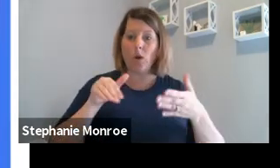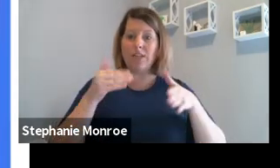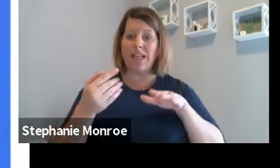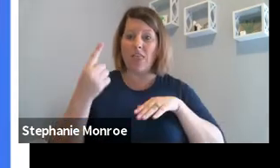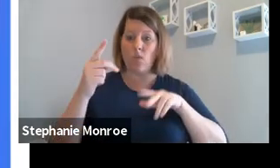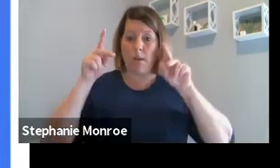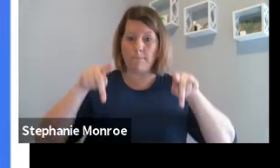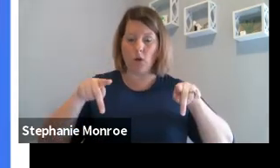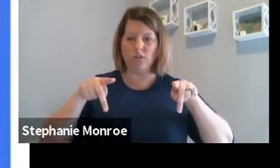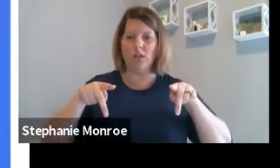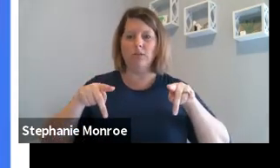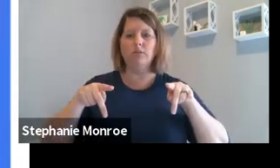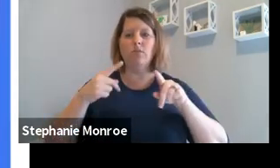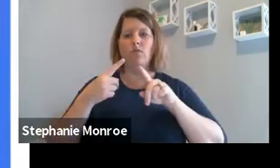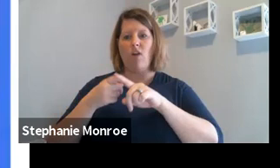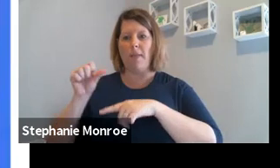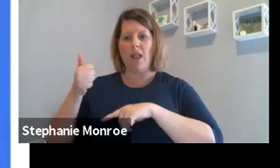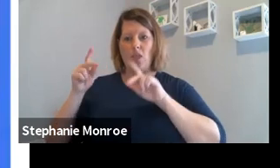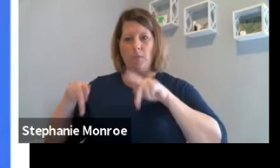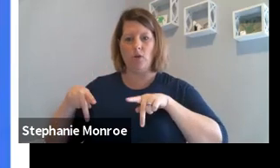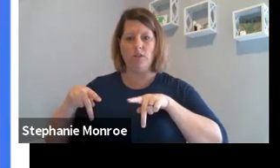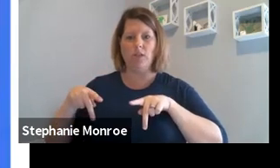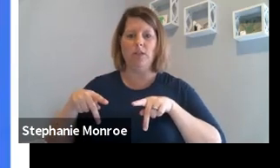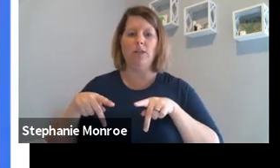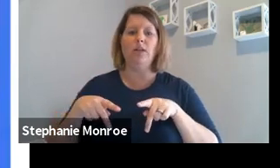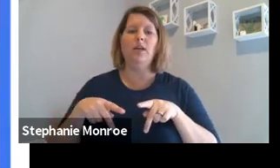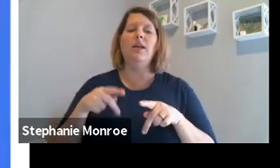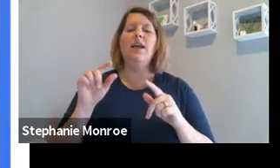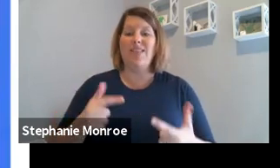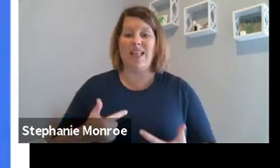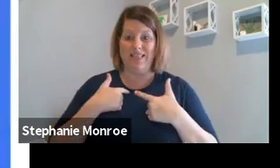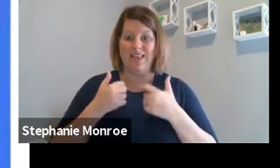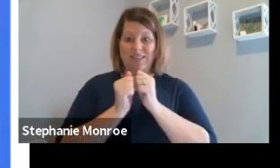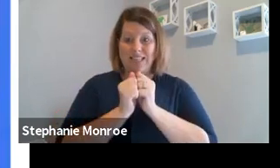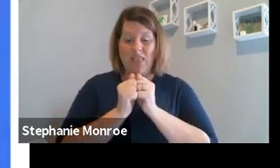by another who is or was residing in the same legal dwelling, or have children in common.